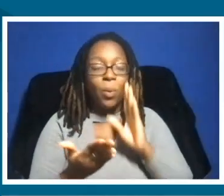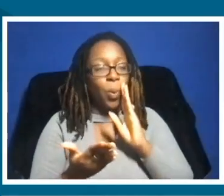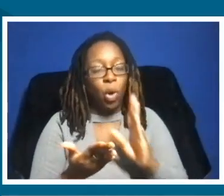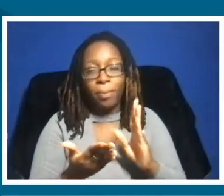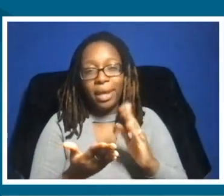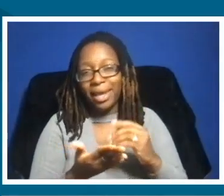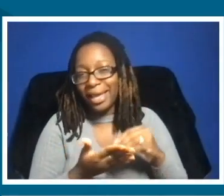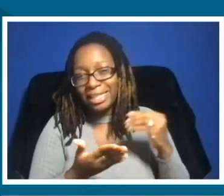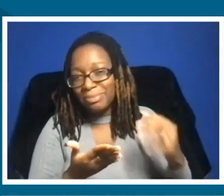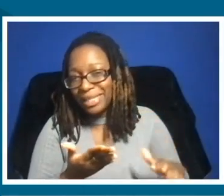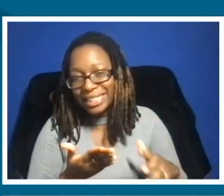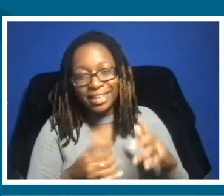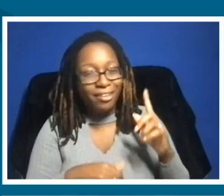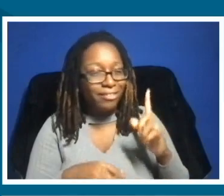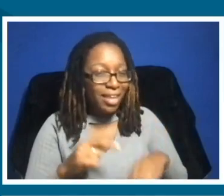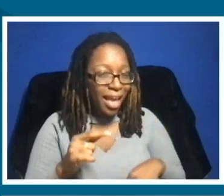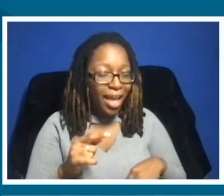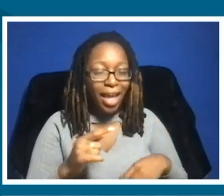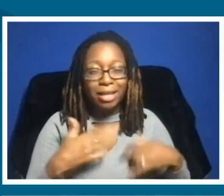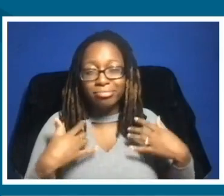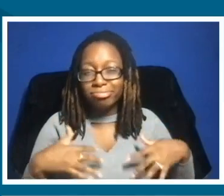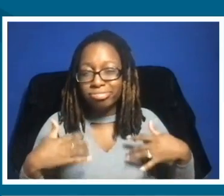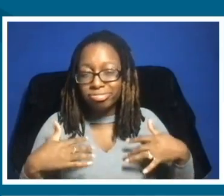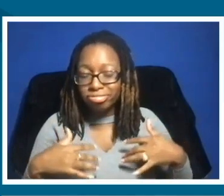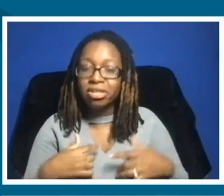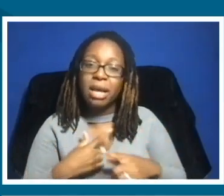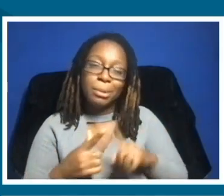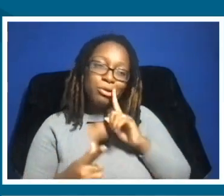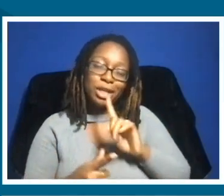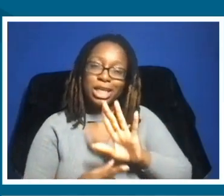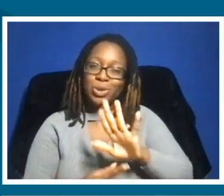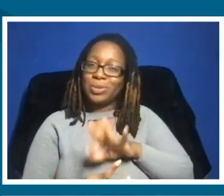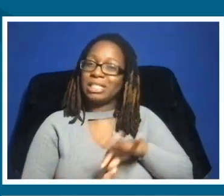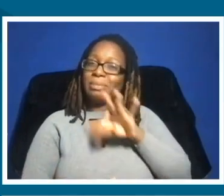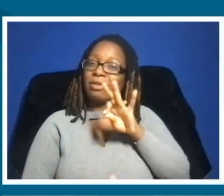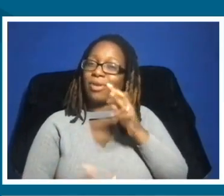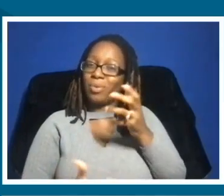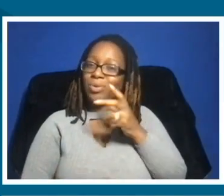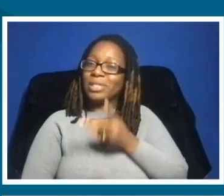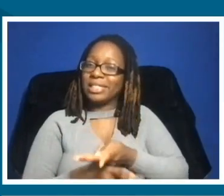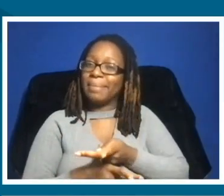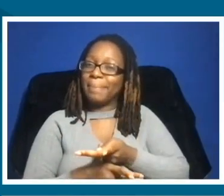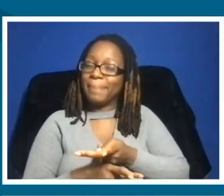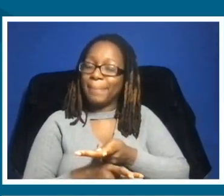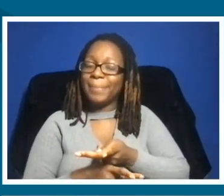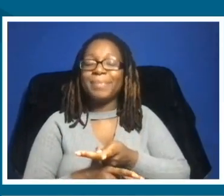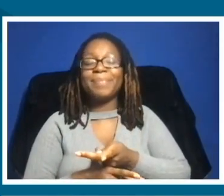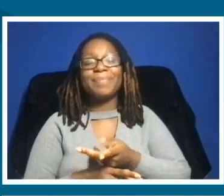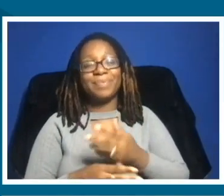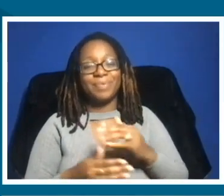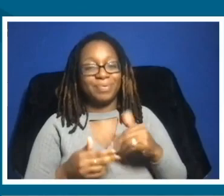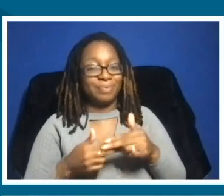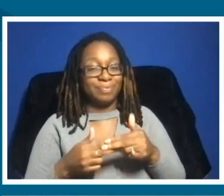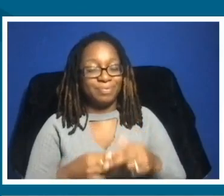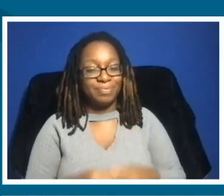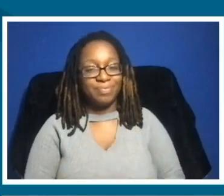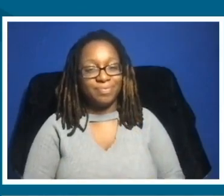right um but it's the spirit of it that i want you to keep in mind so um next